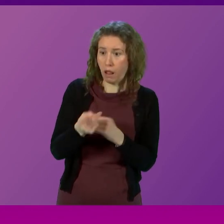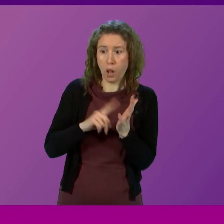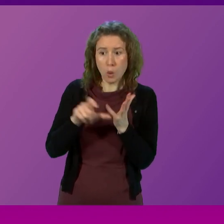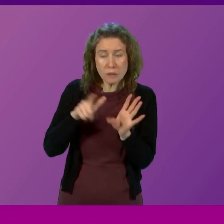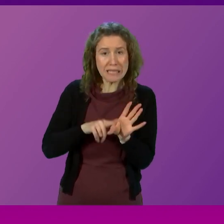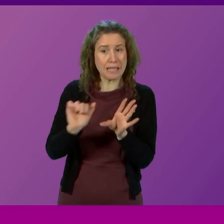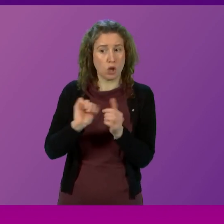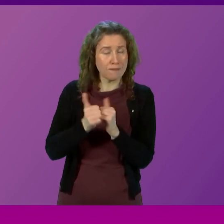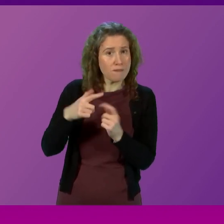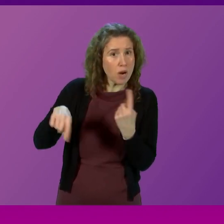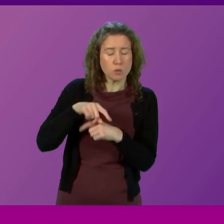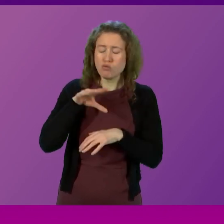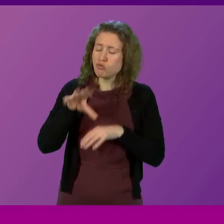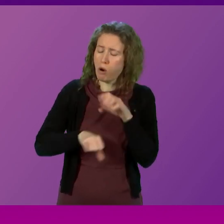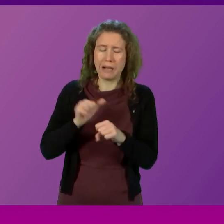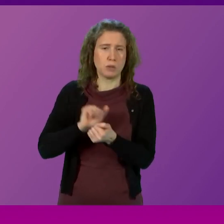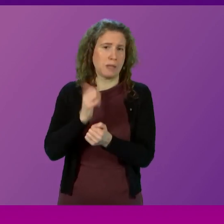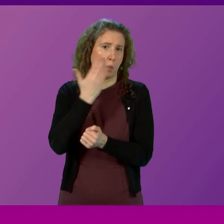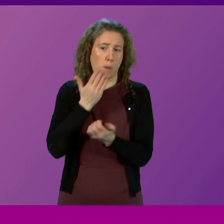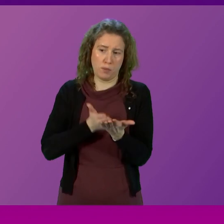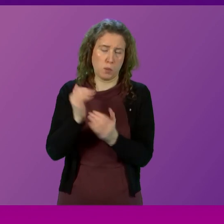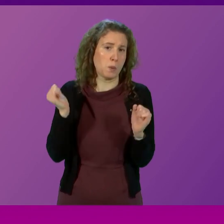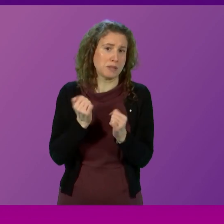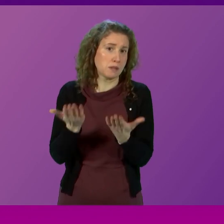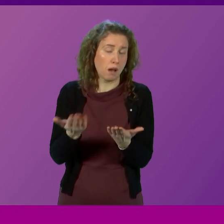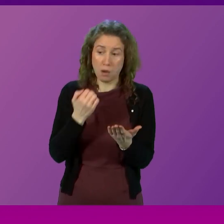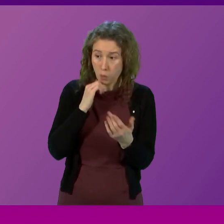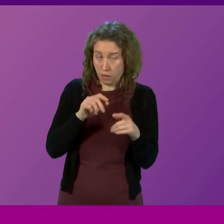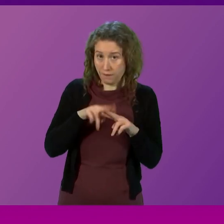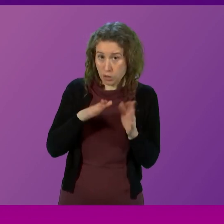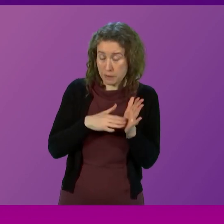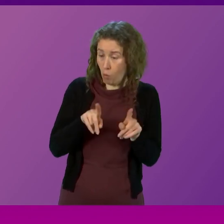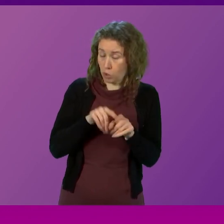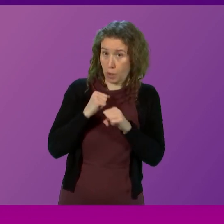who are struggling to keep warm this winter? Will she also commit her Government to support